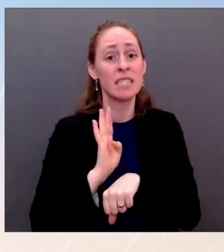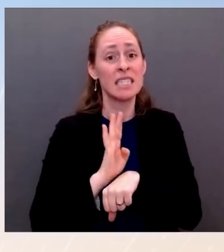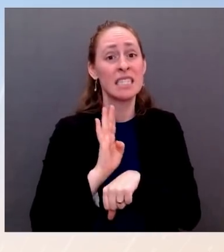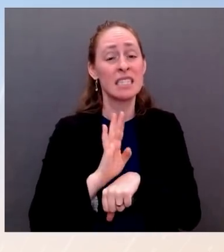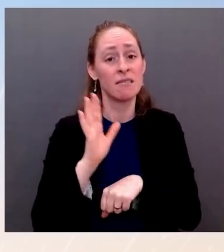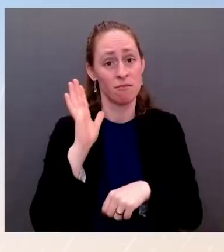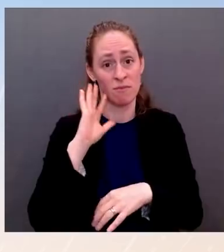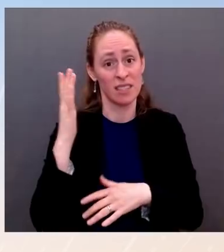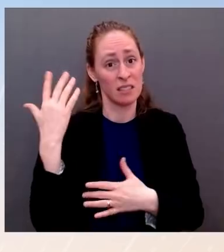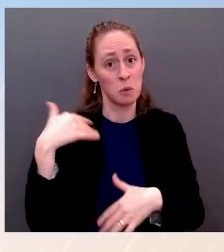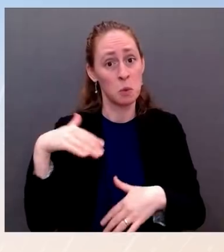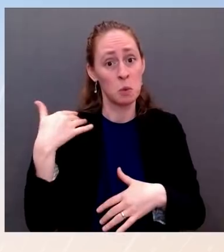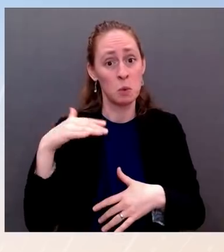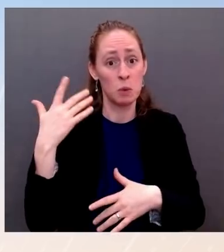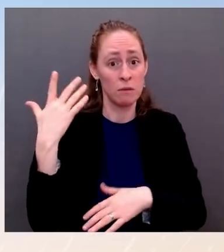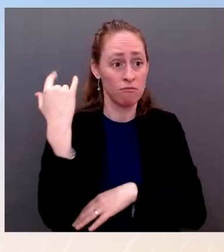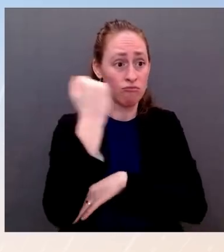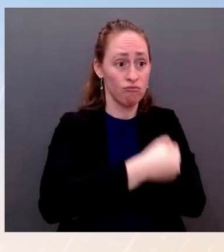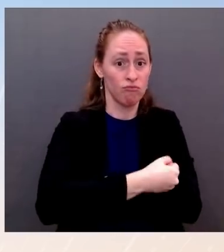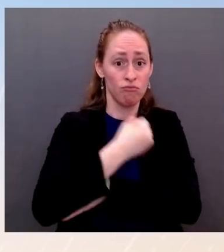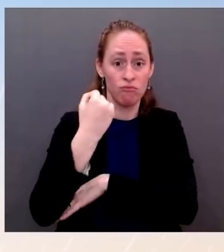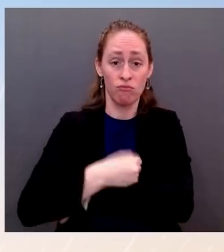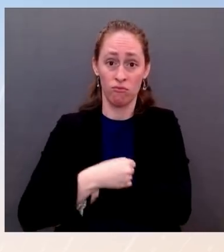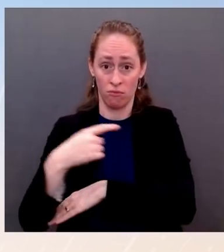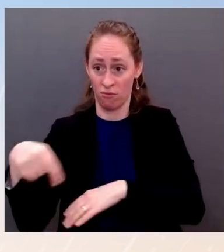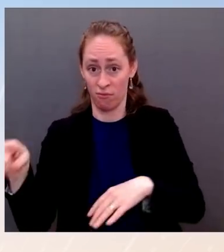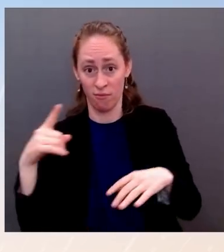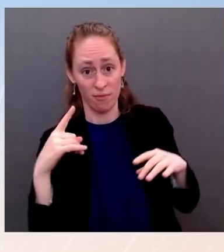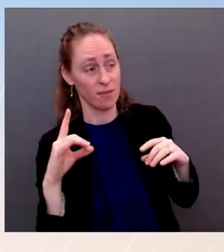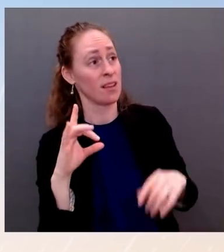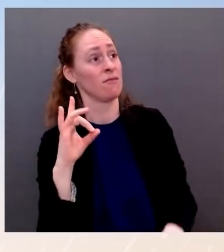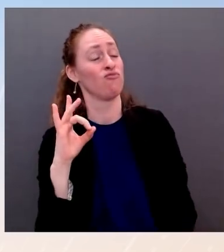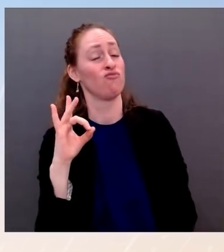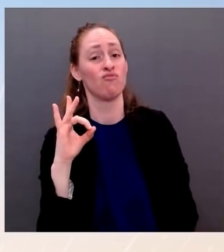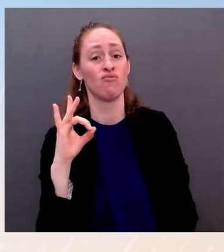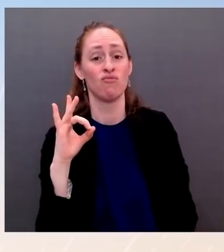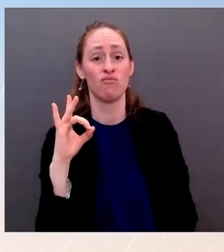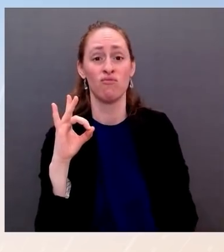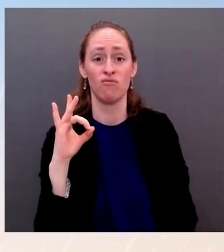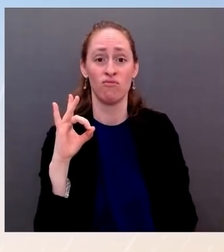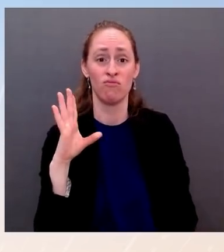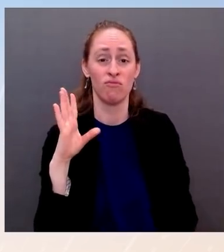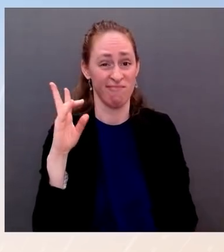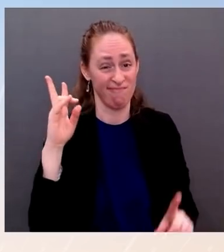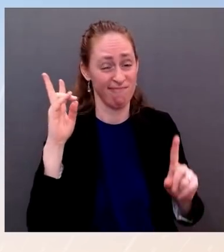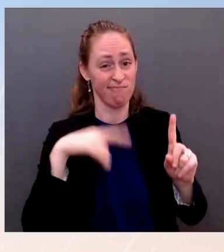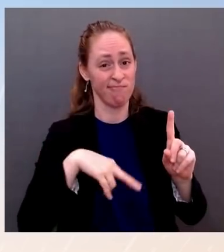If, on the other hand, Russia truly seeks a diplomatic outcome, it should not only say so,